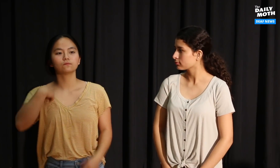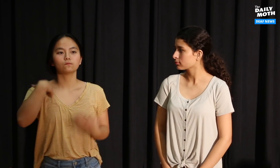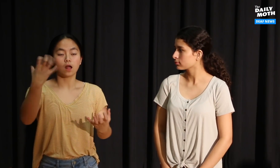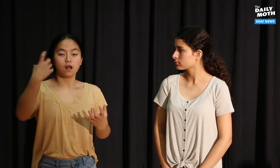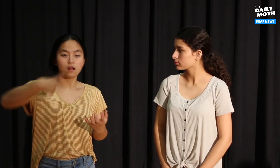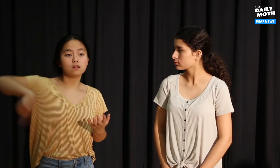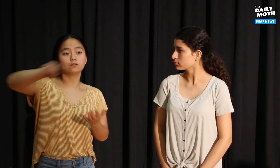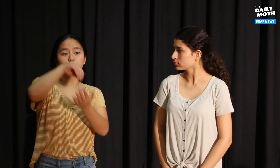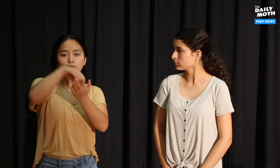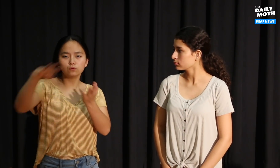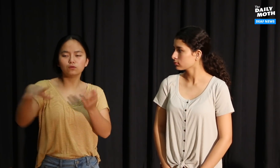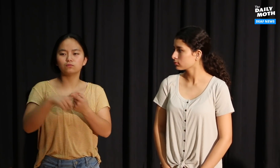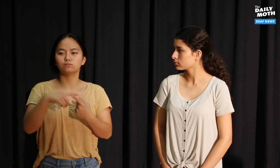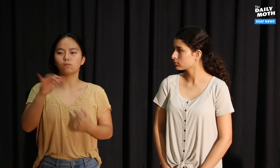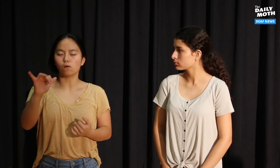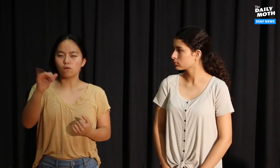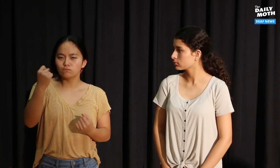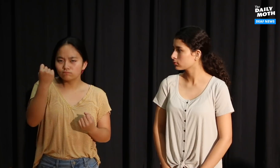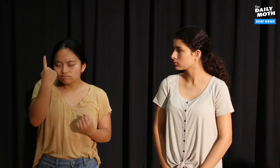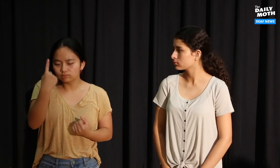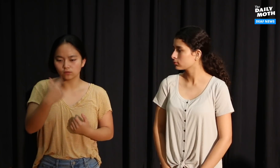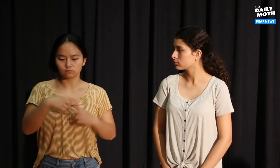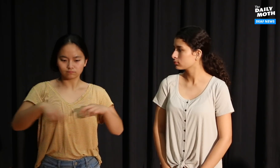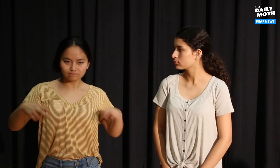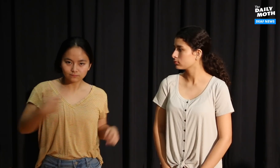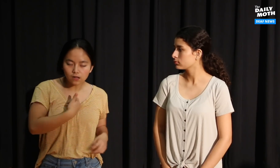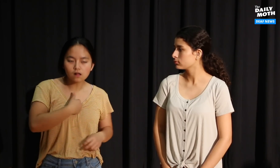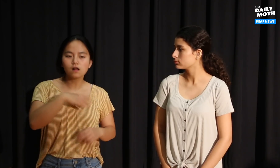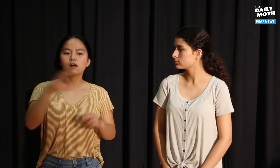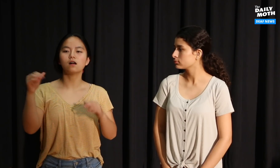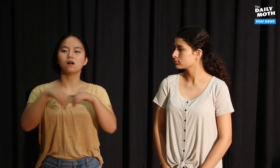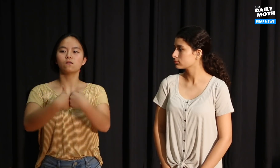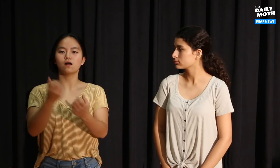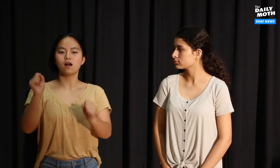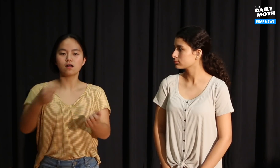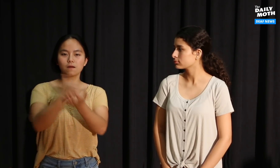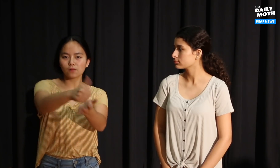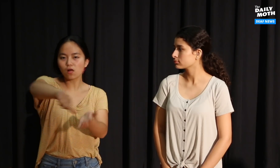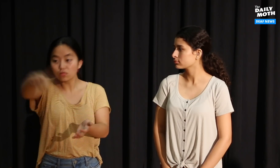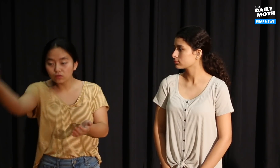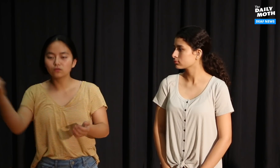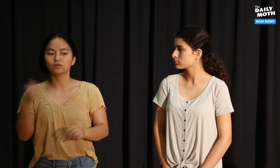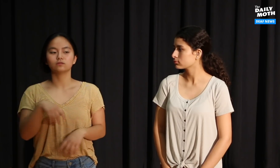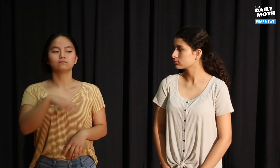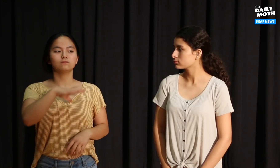I want the students to learn more about themselves and how they can help others.